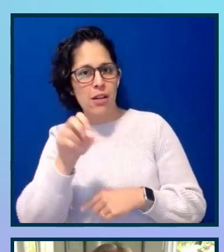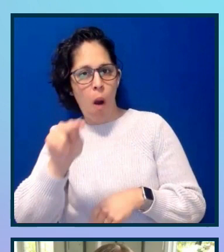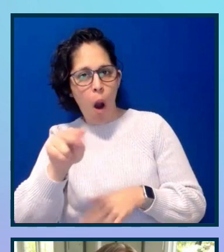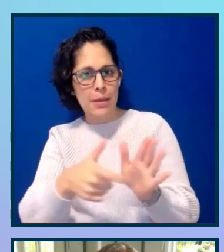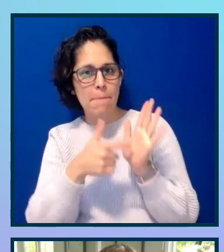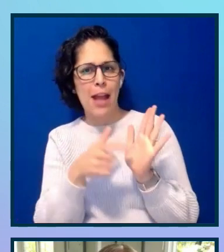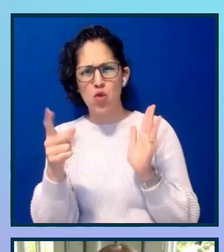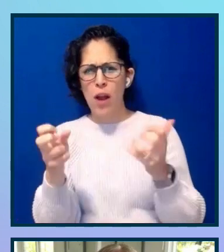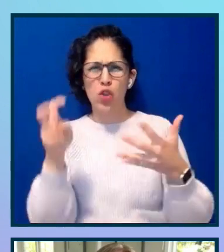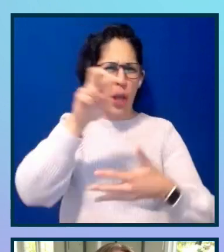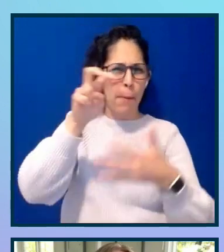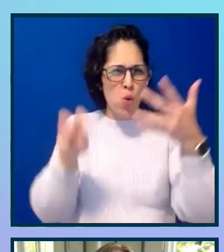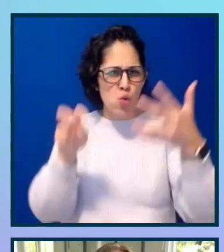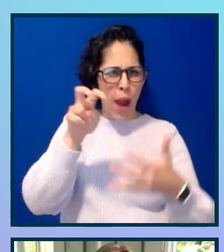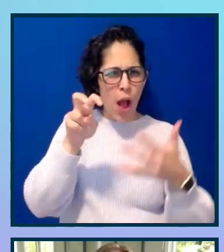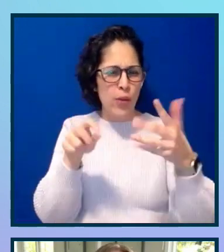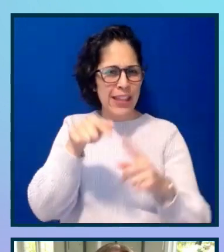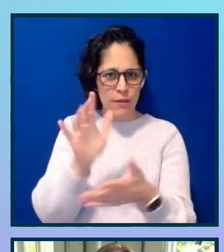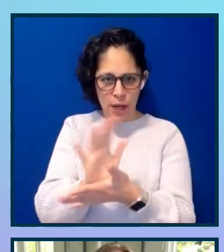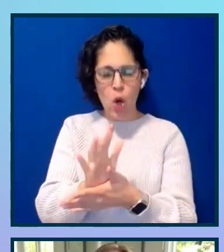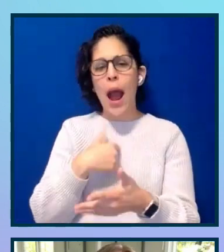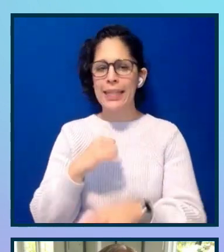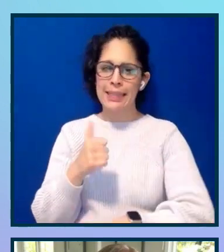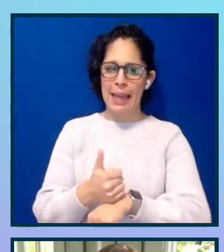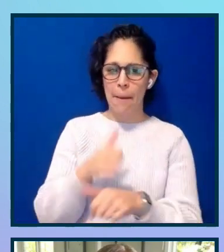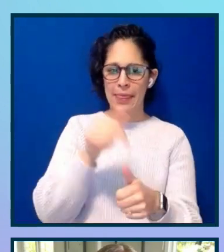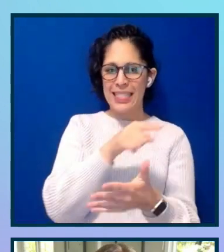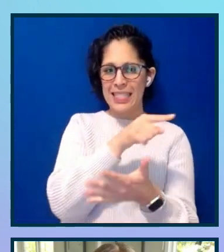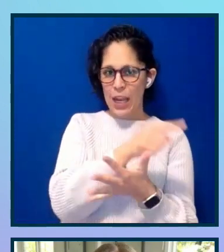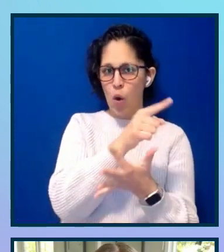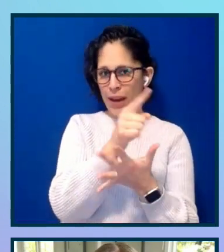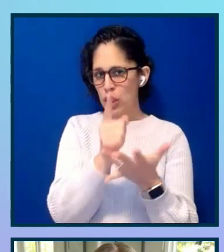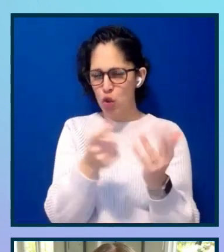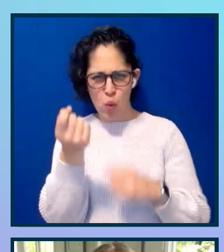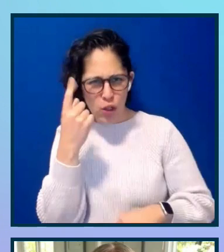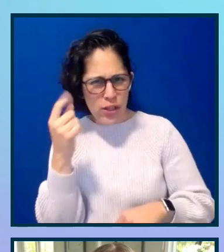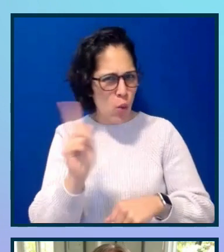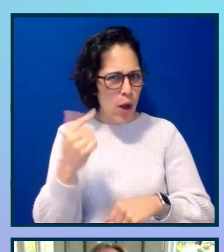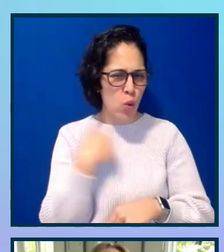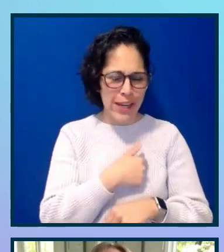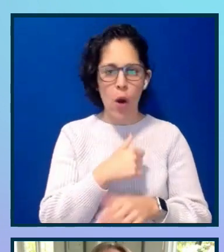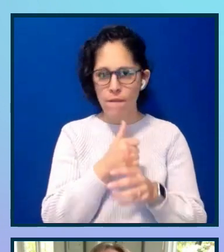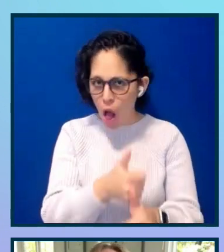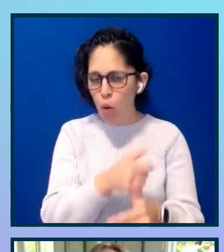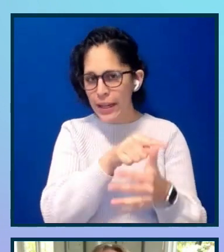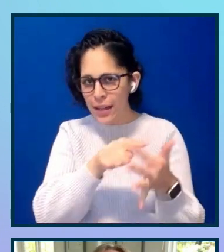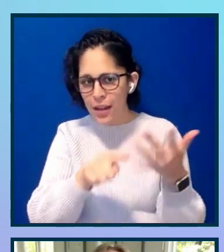I kind of put this sequence for you to understand where we're at. We're gonna obviously debut some new tech. We're gonna talk about business cases.